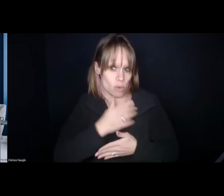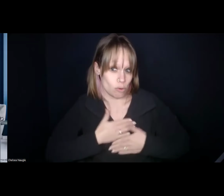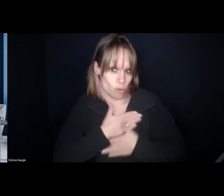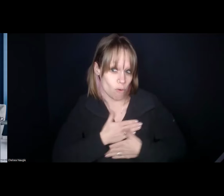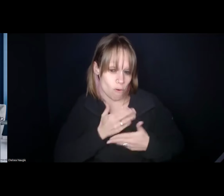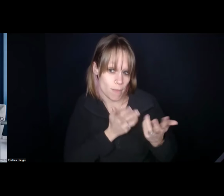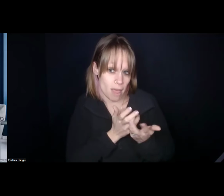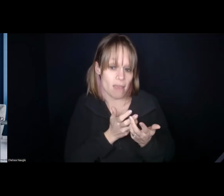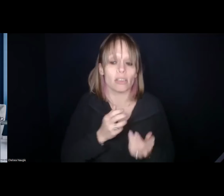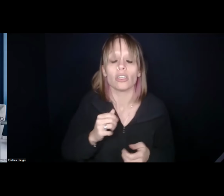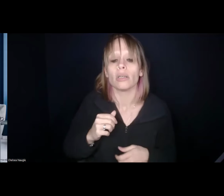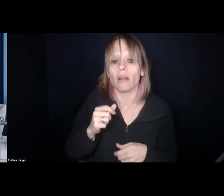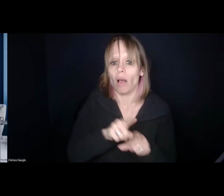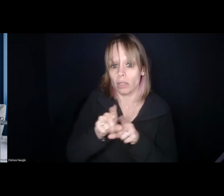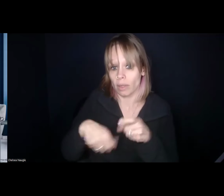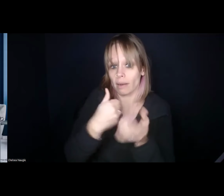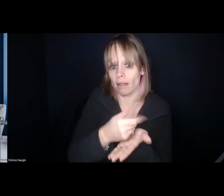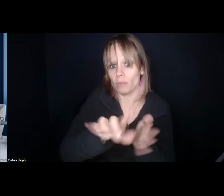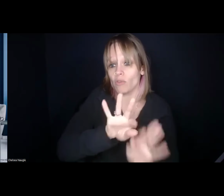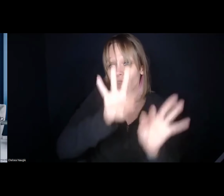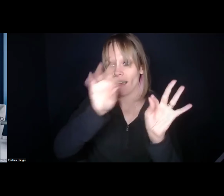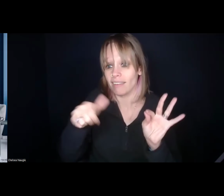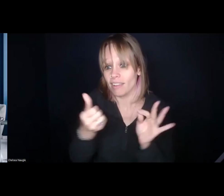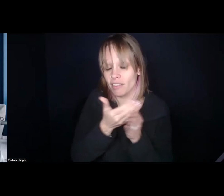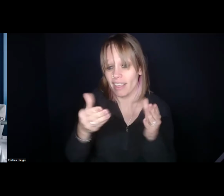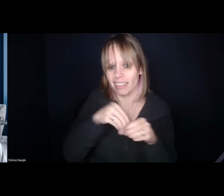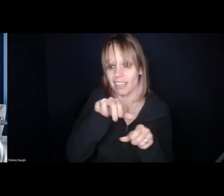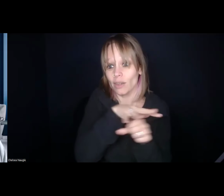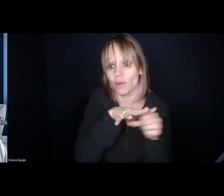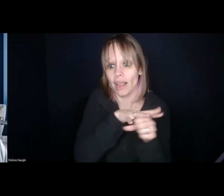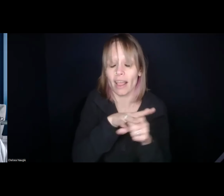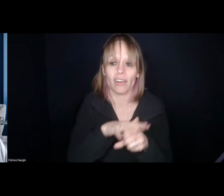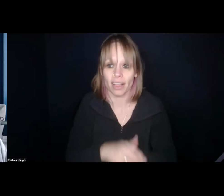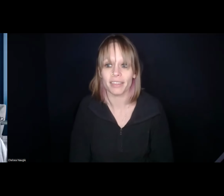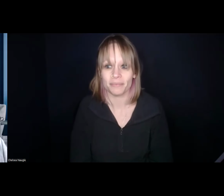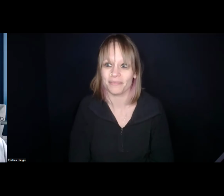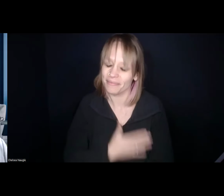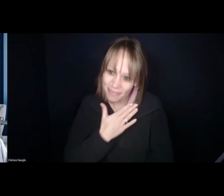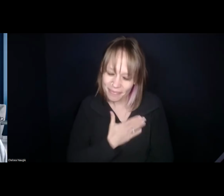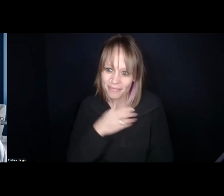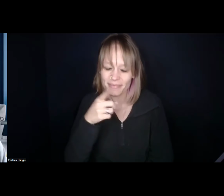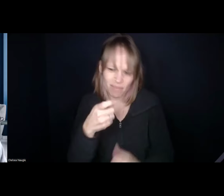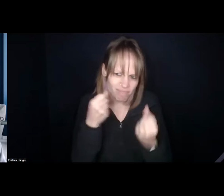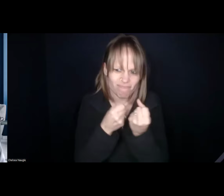also help guide you to other things that are in your area. I am so glad you're such an advocate for yourself. keep